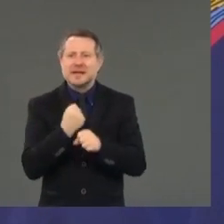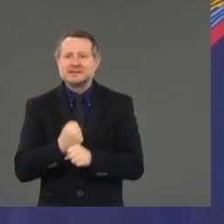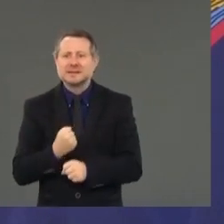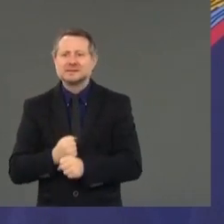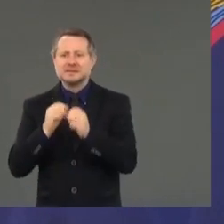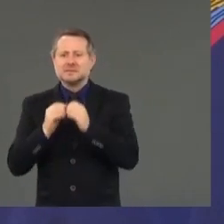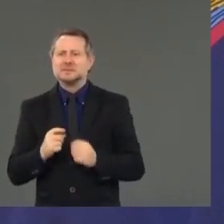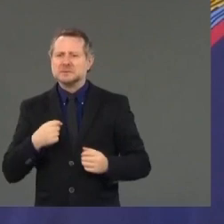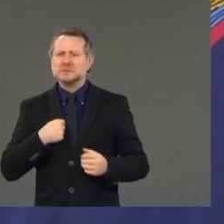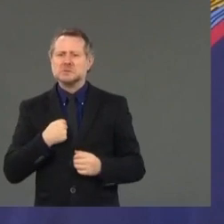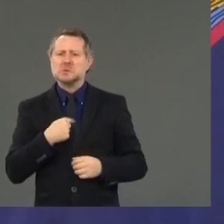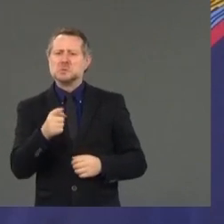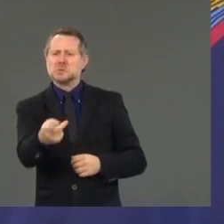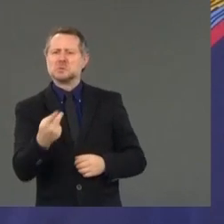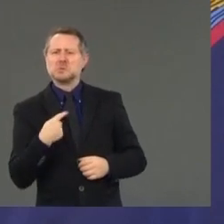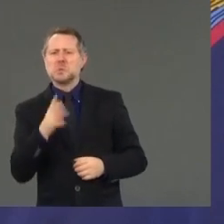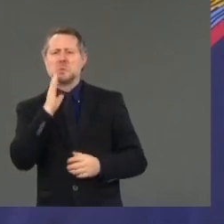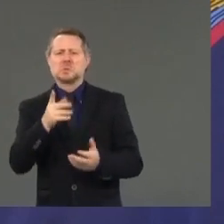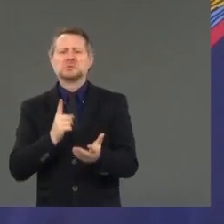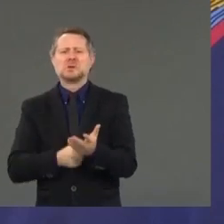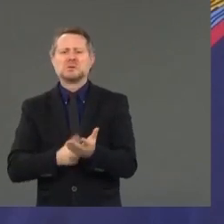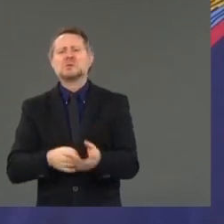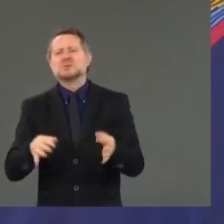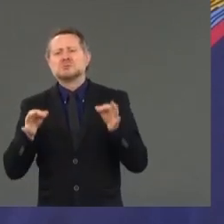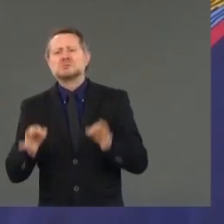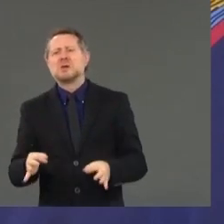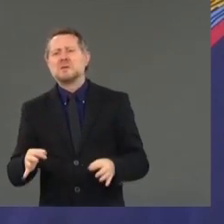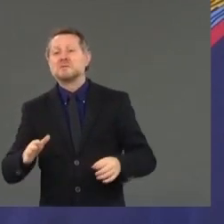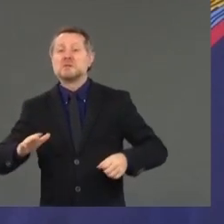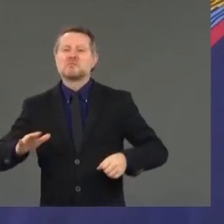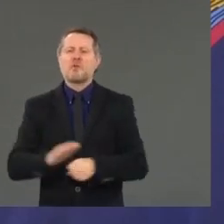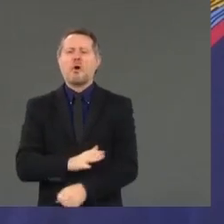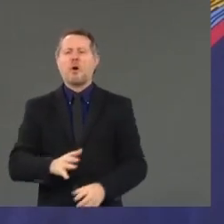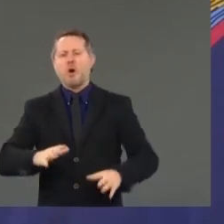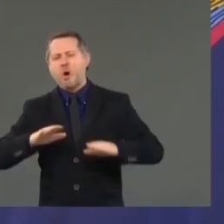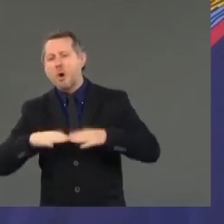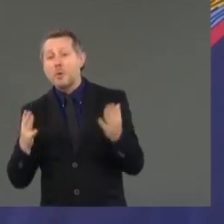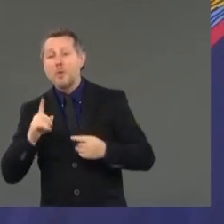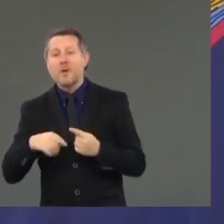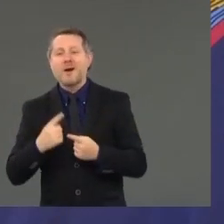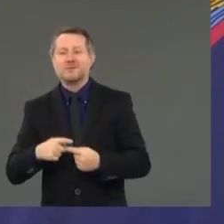WE'RE GETTING MORE DATA AND WE